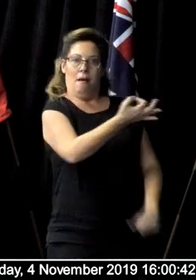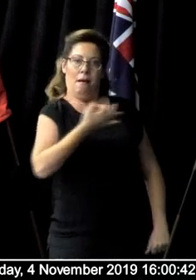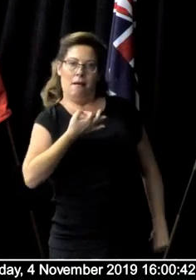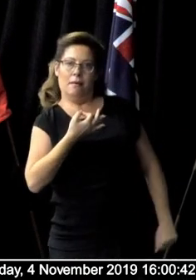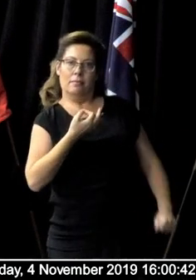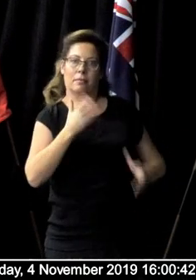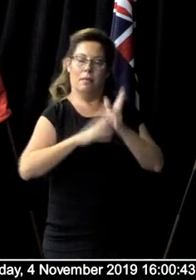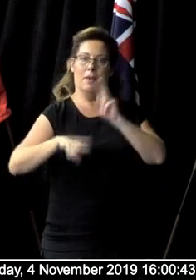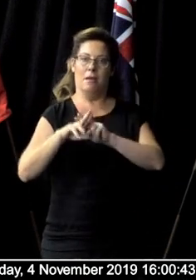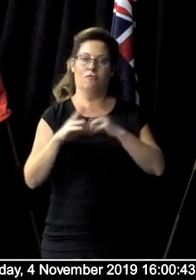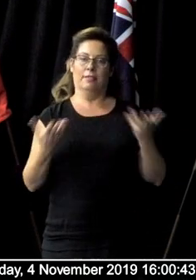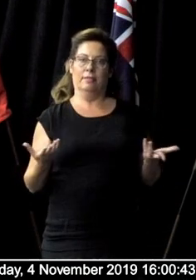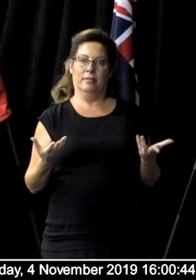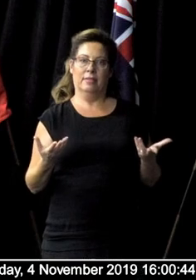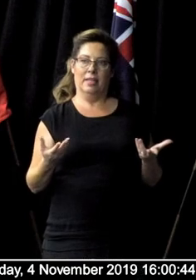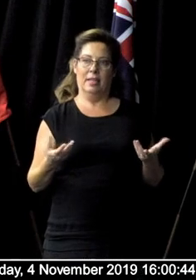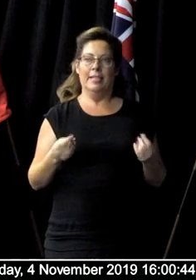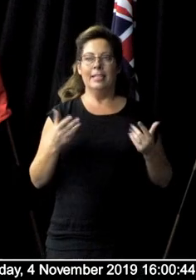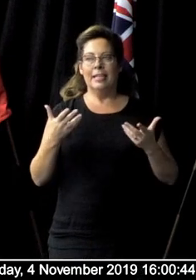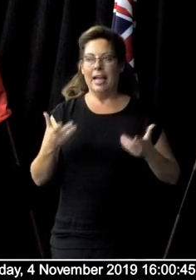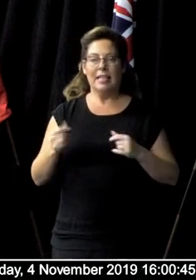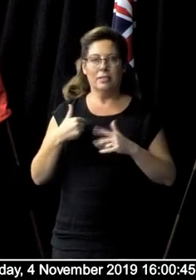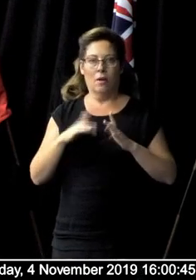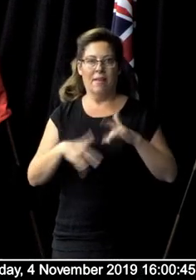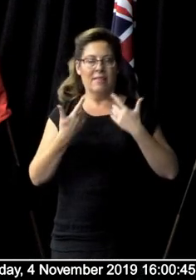So some clarity around that expectation.